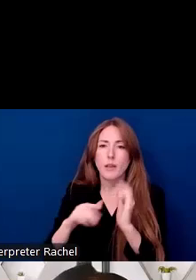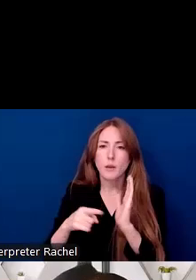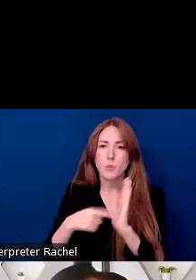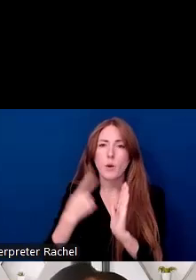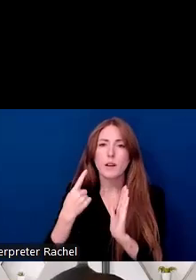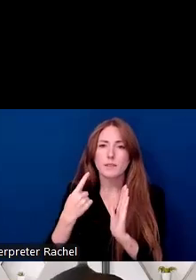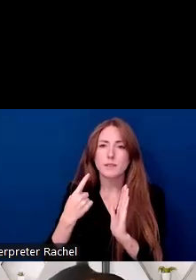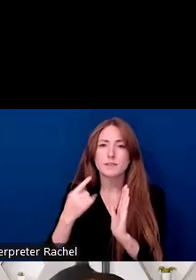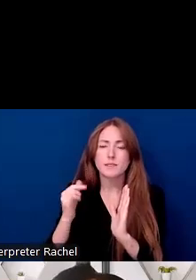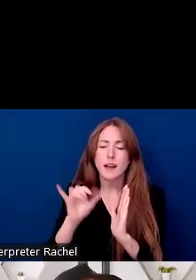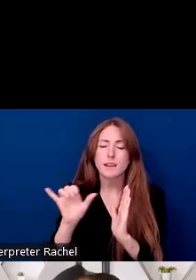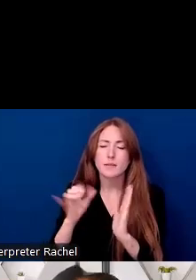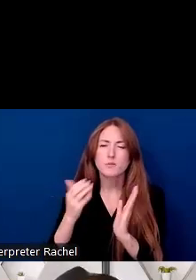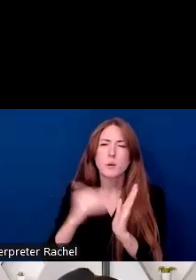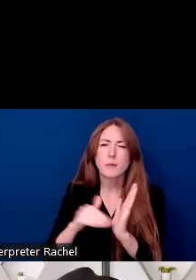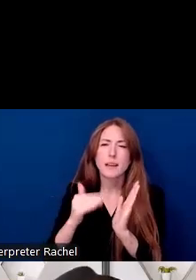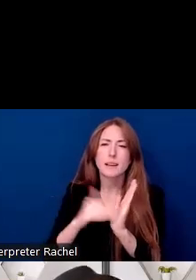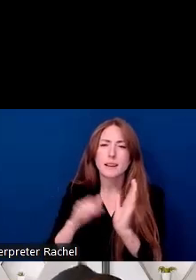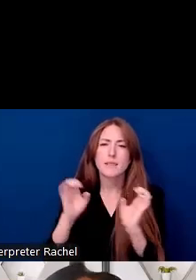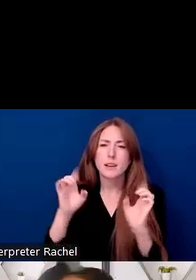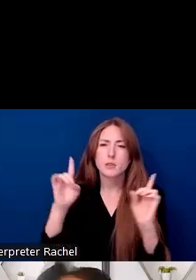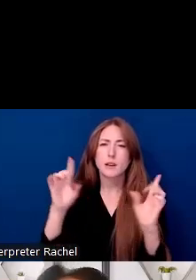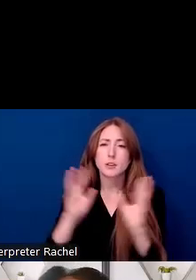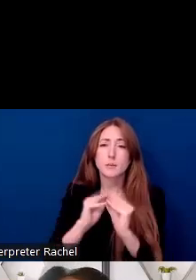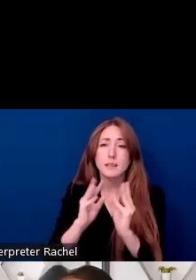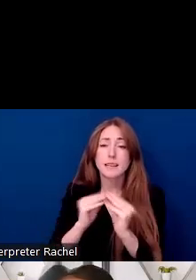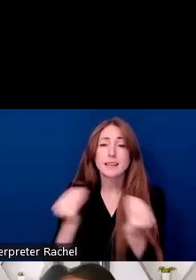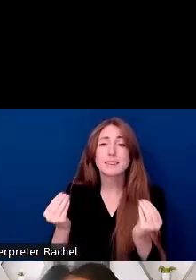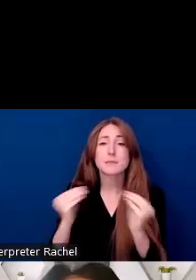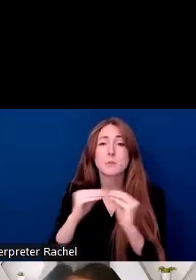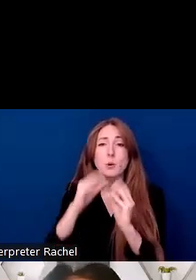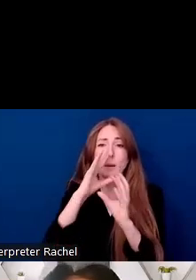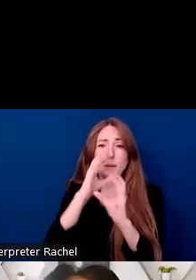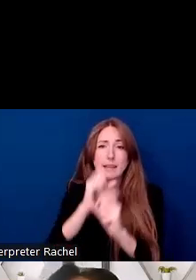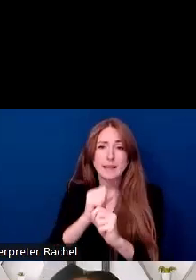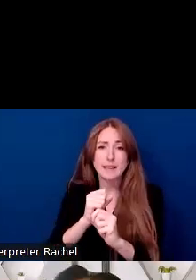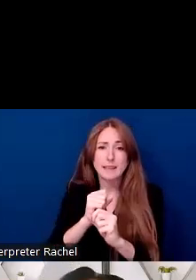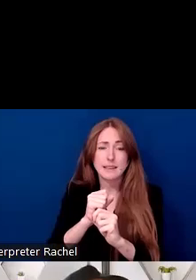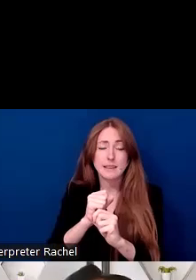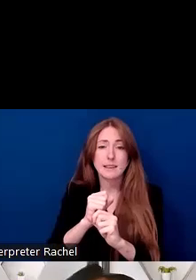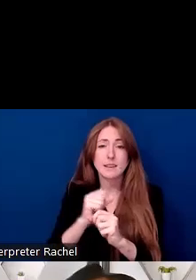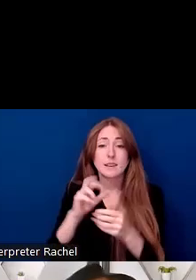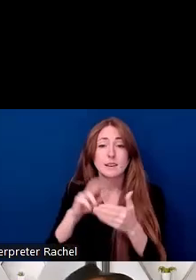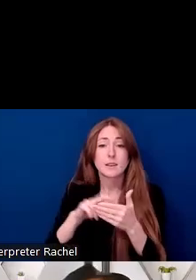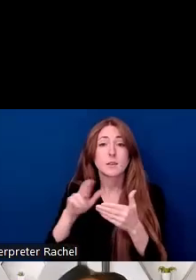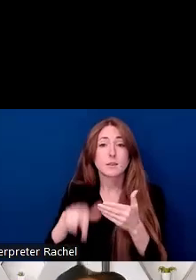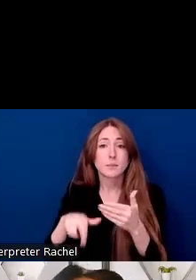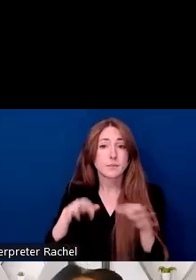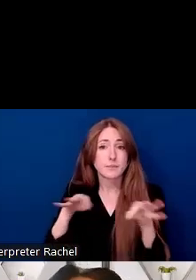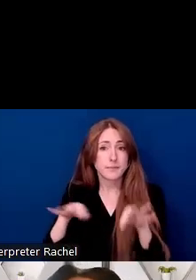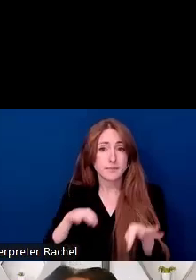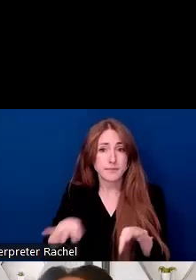educational meeting is more appealing. And these findings can be explained that practitioners have